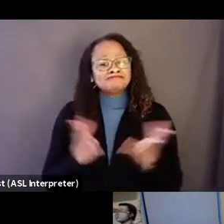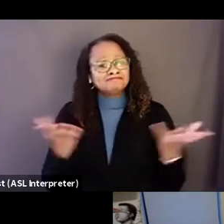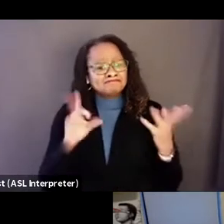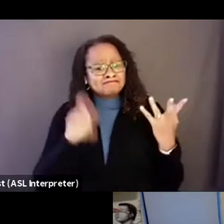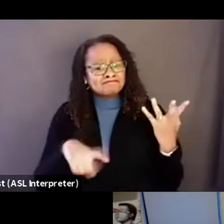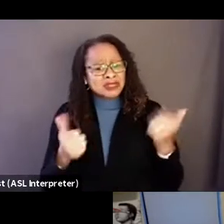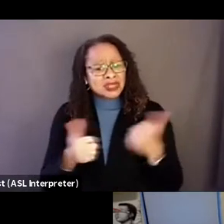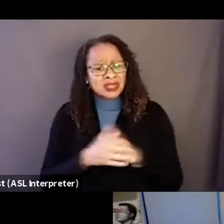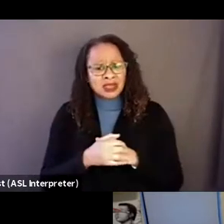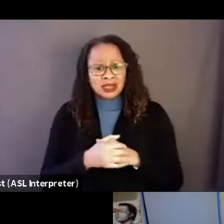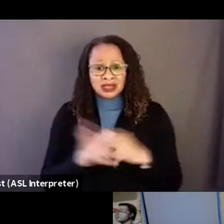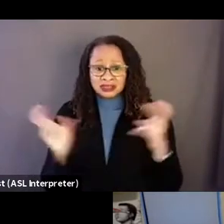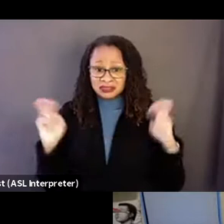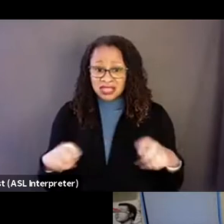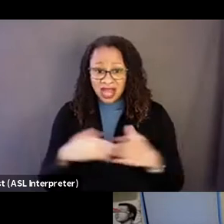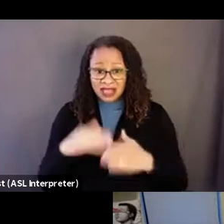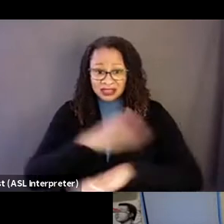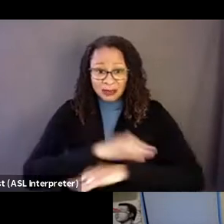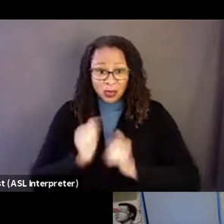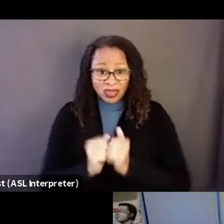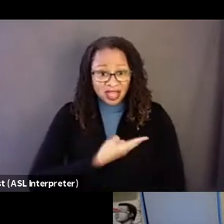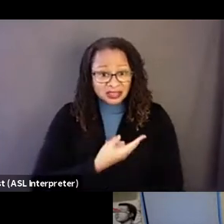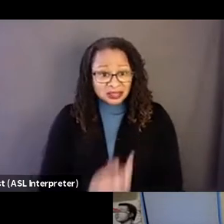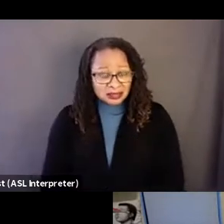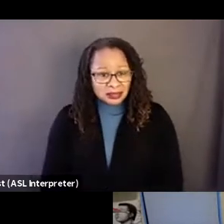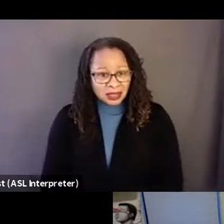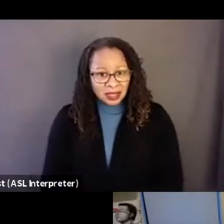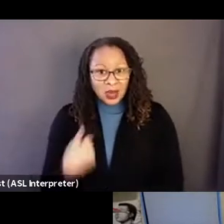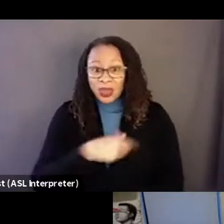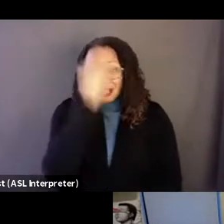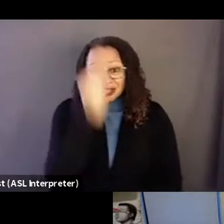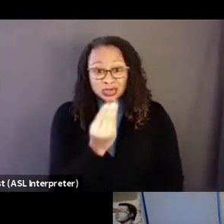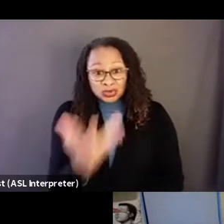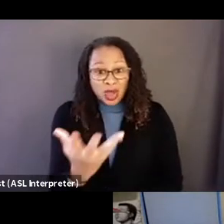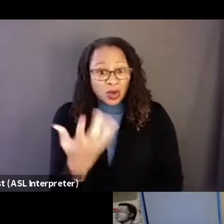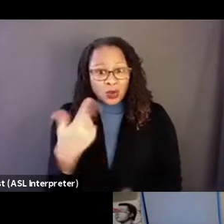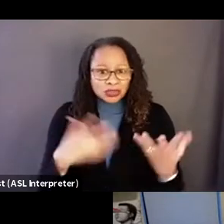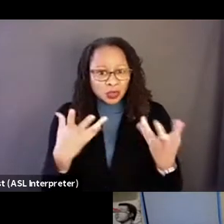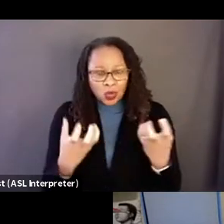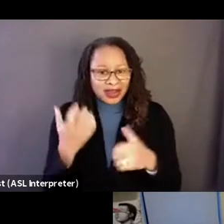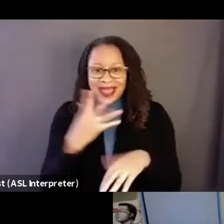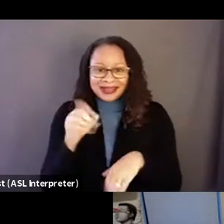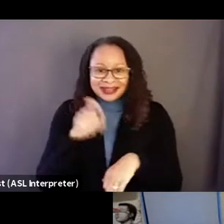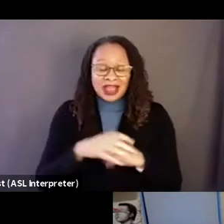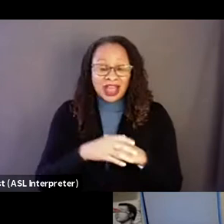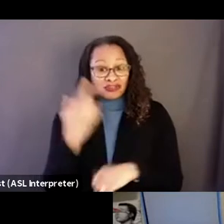Sit us at the table, 'cause we're able to tell you what we want and we need. And I say it every time. The reason why I say what I say,